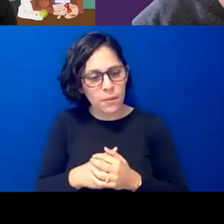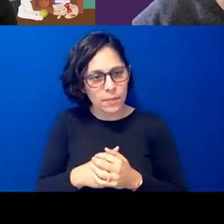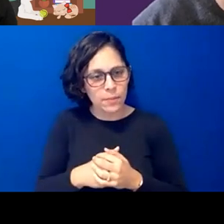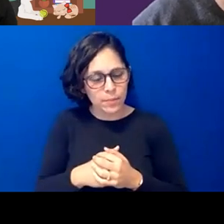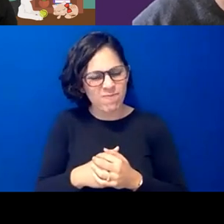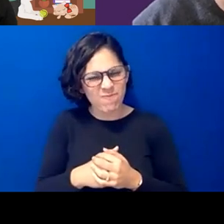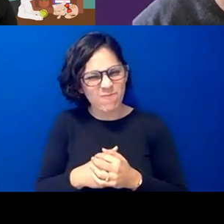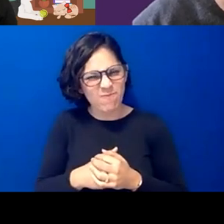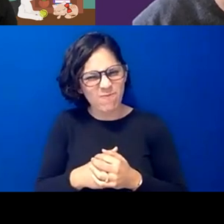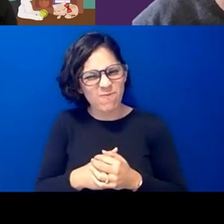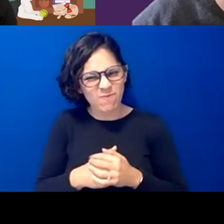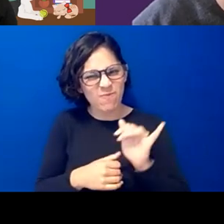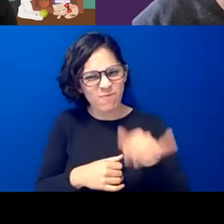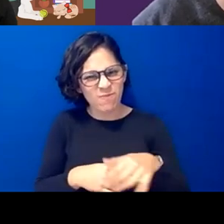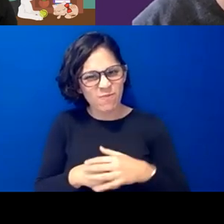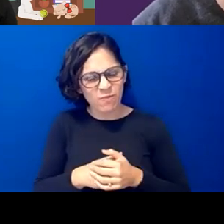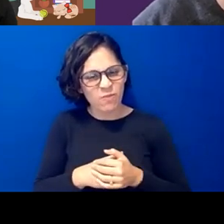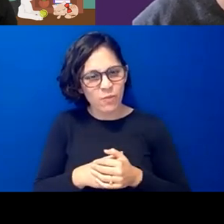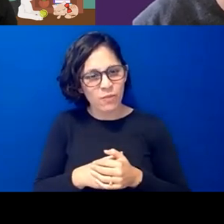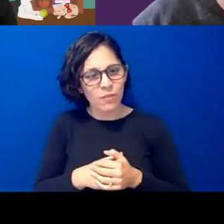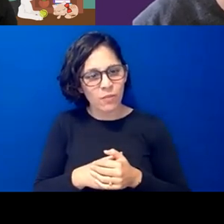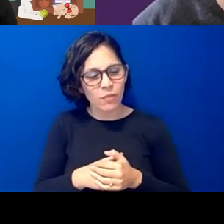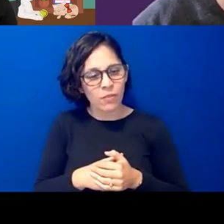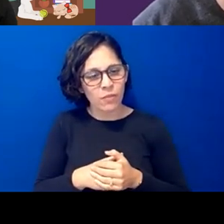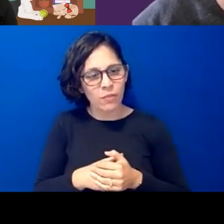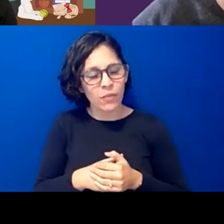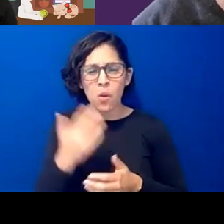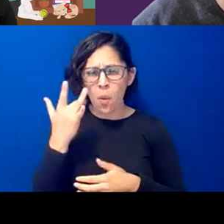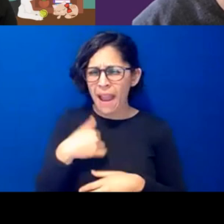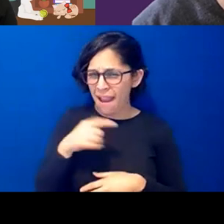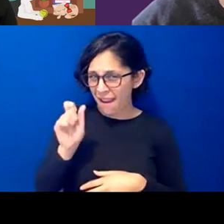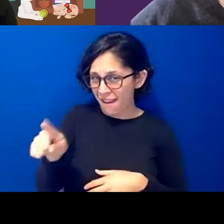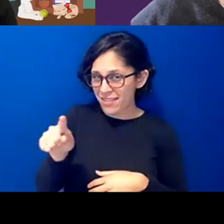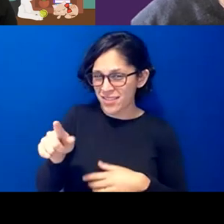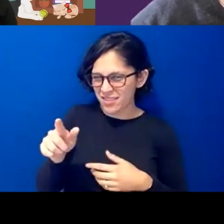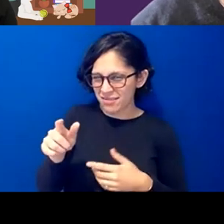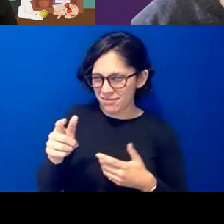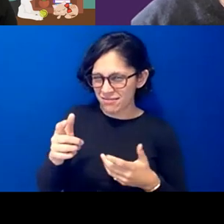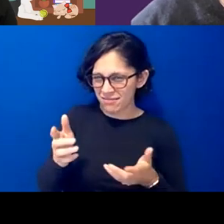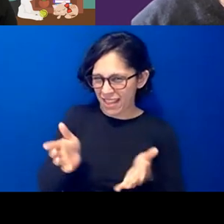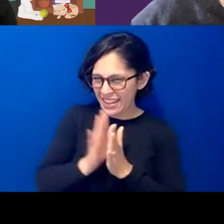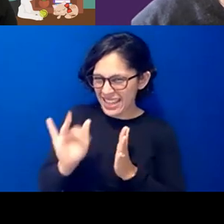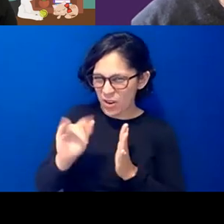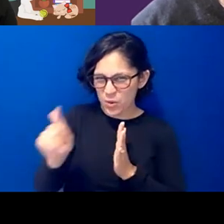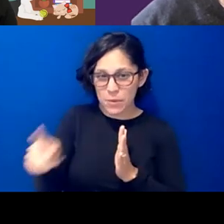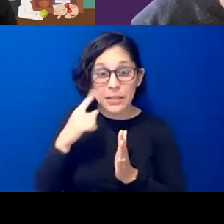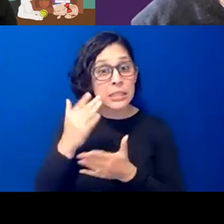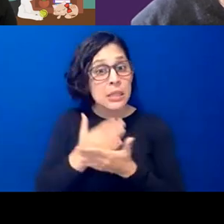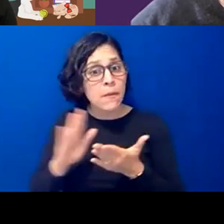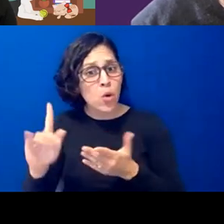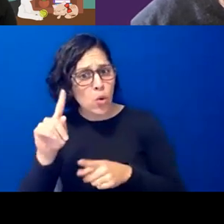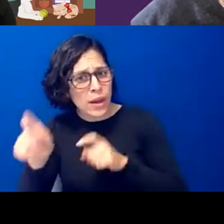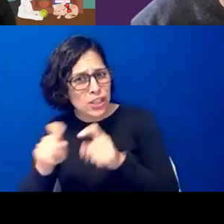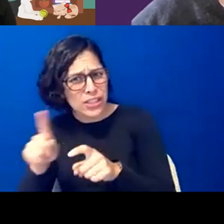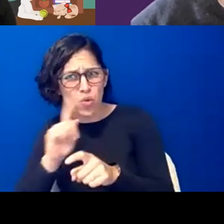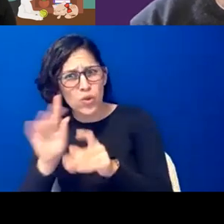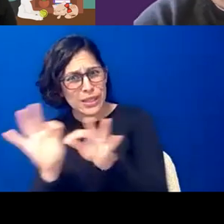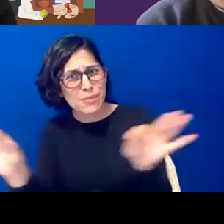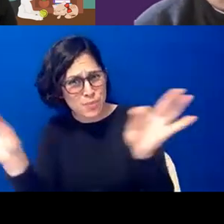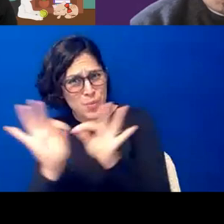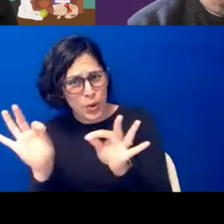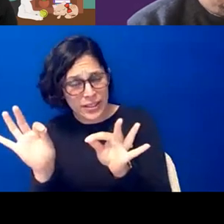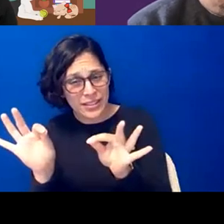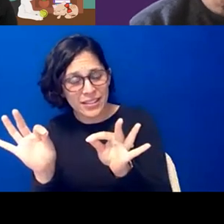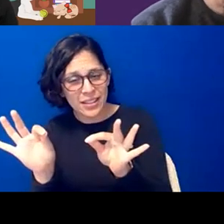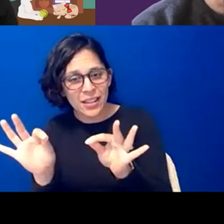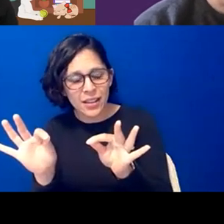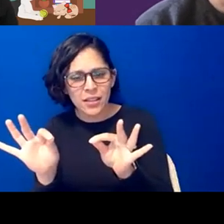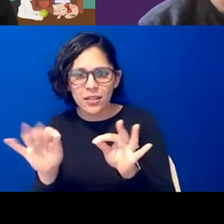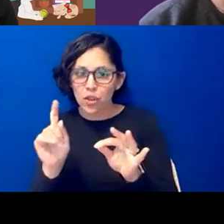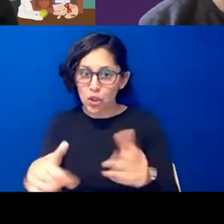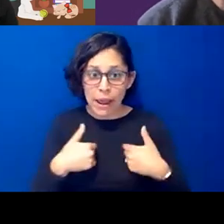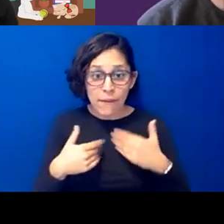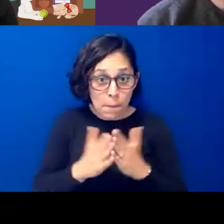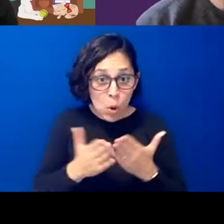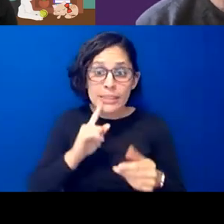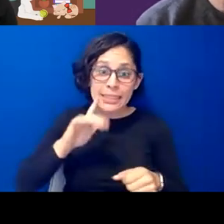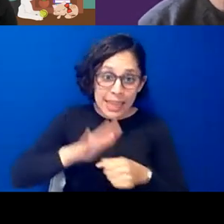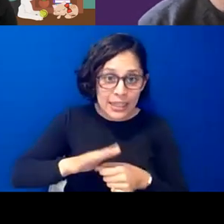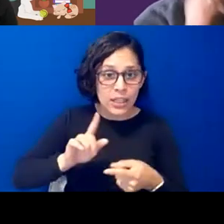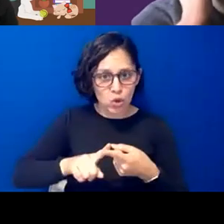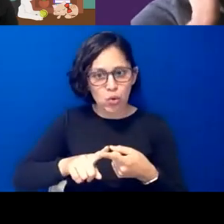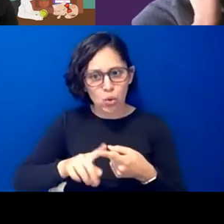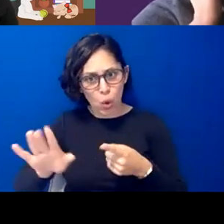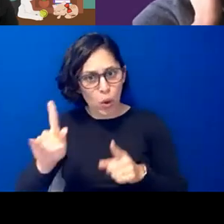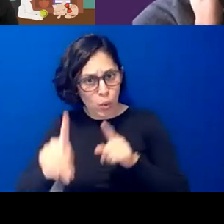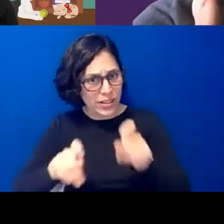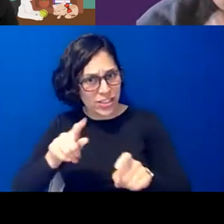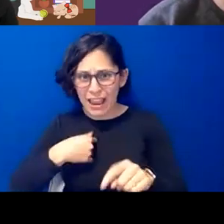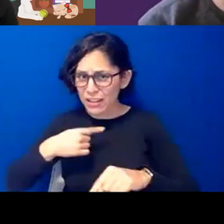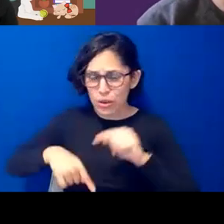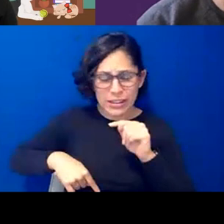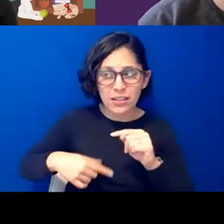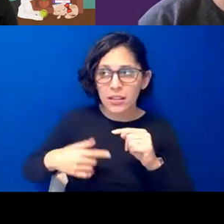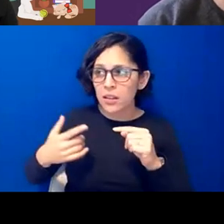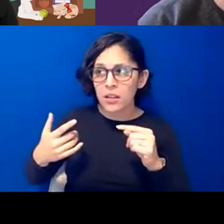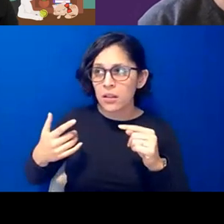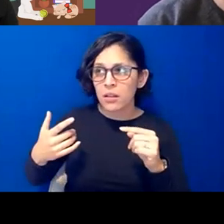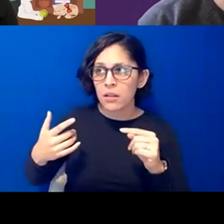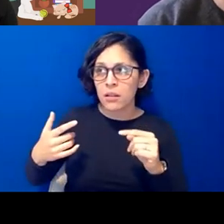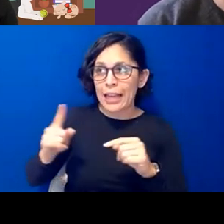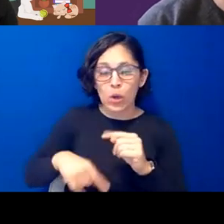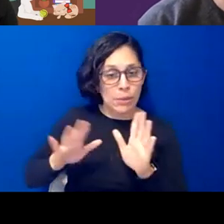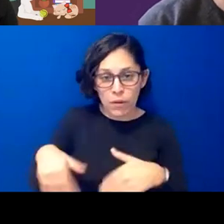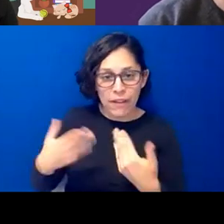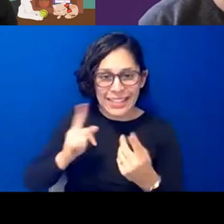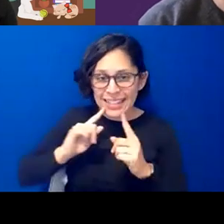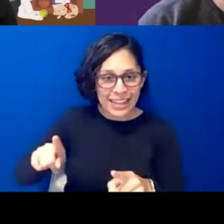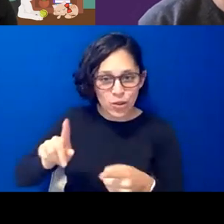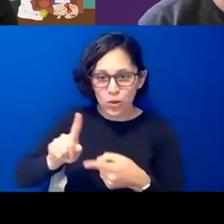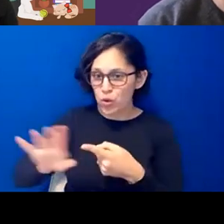Aurora Chang: yeah so I know you know part of why I asked you, that too is because some of the questions you asked are so important and large that there should be a book dedicated to that you know I couldn't I could not give answers to those questions any justice.